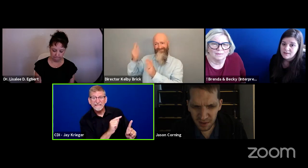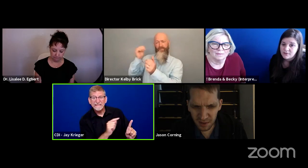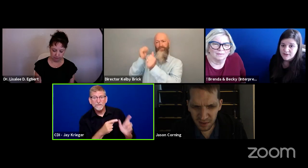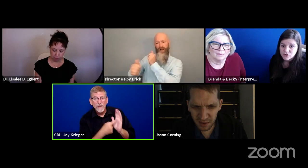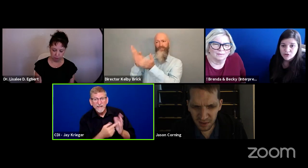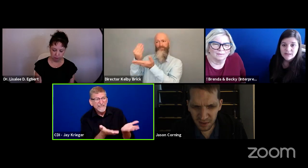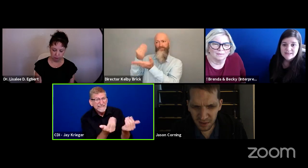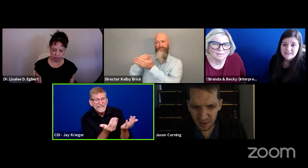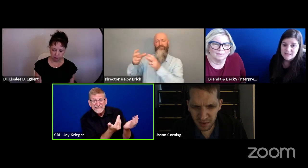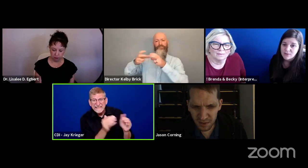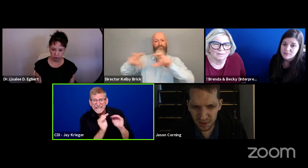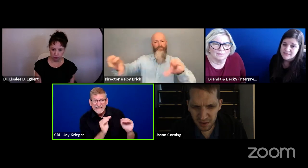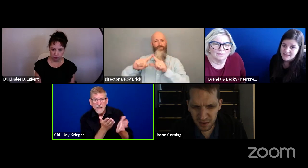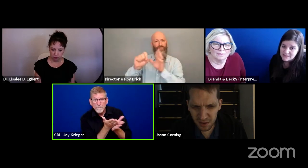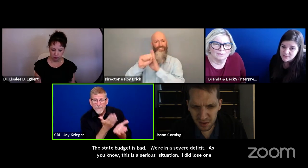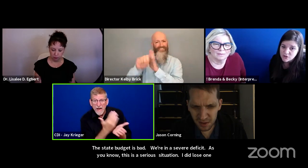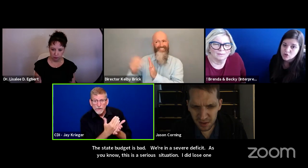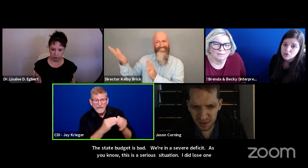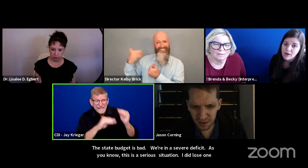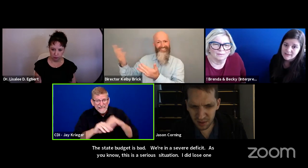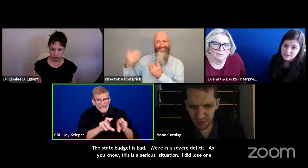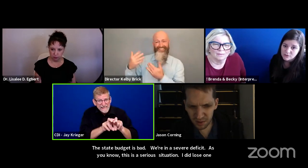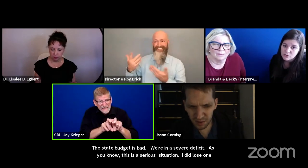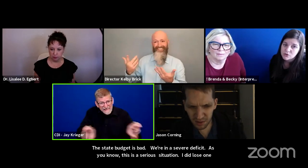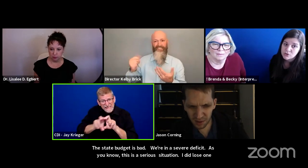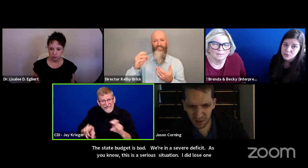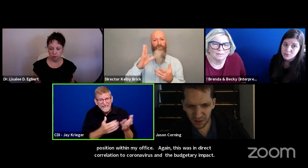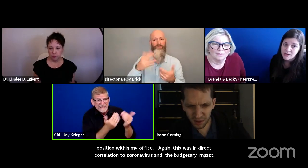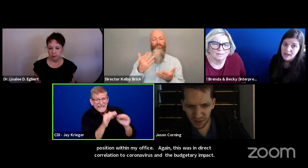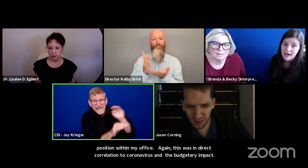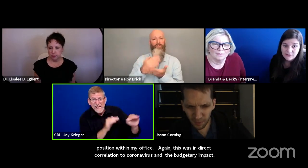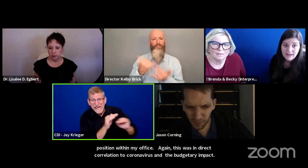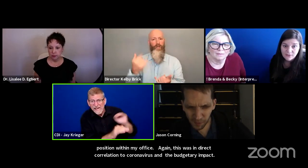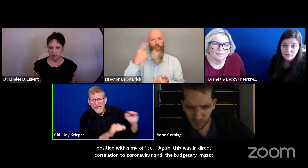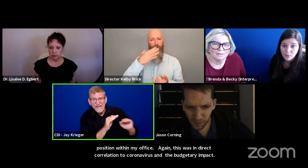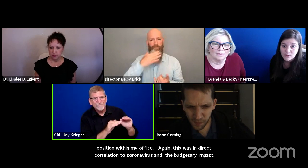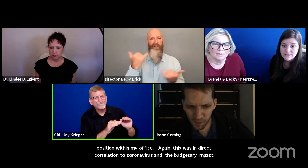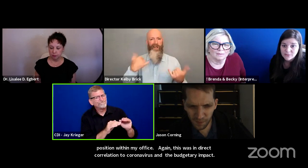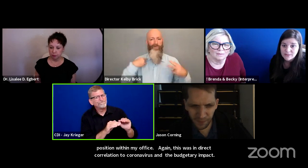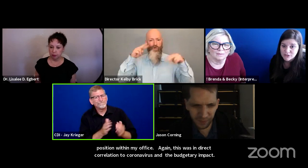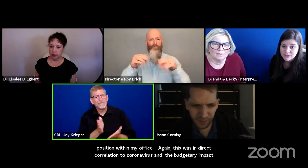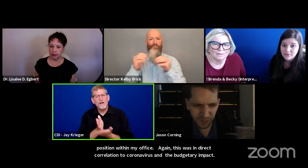The federal and state representatives are trying to advocate for some reimbursement